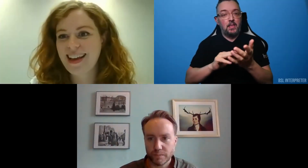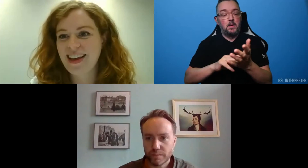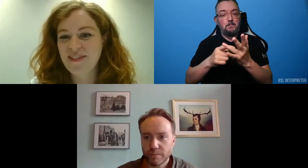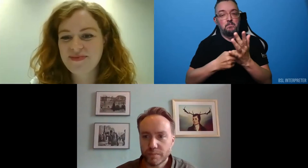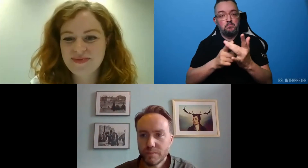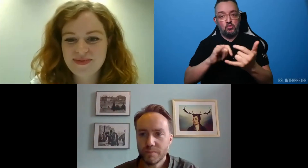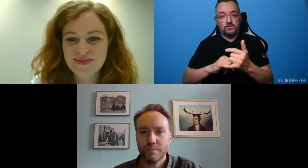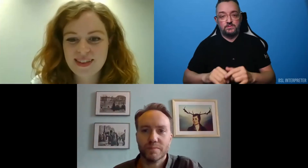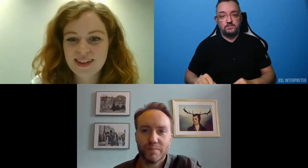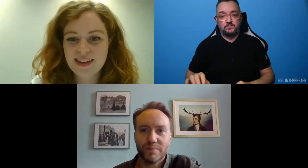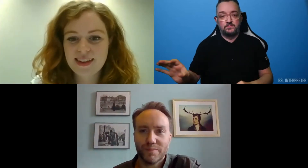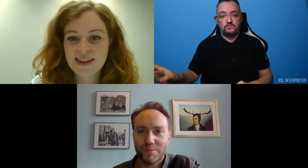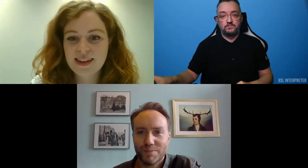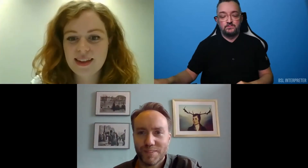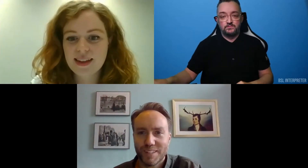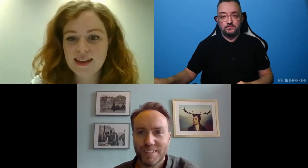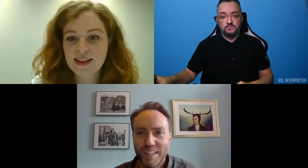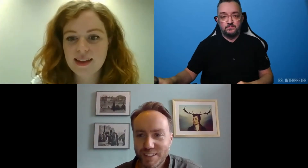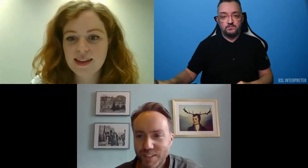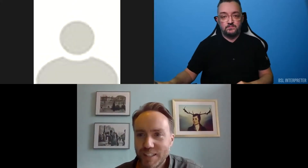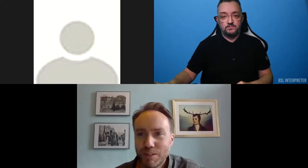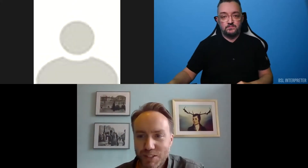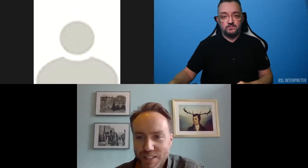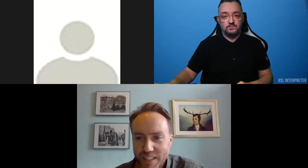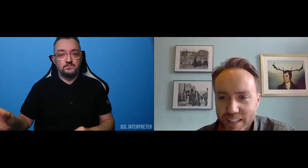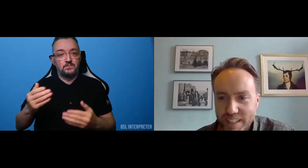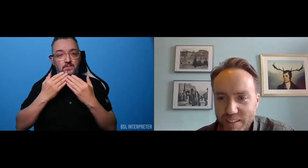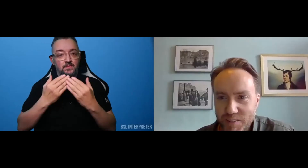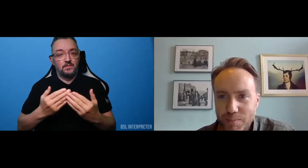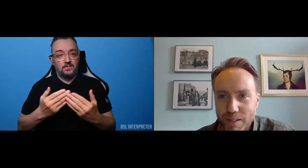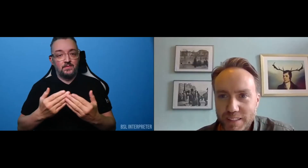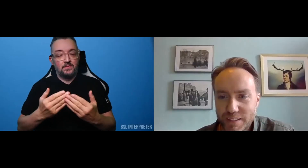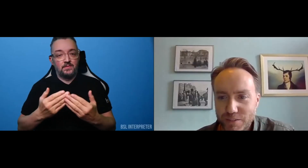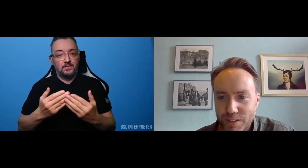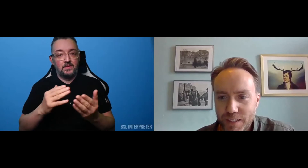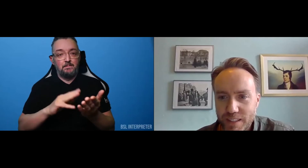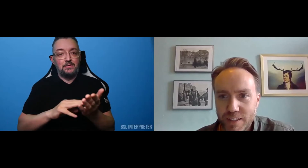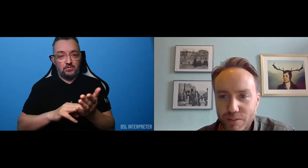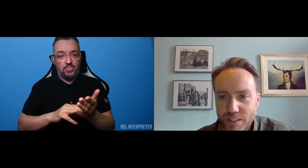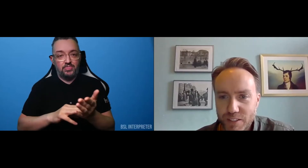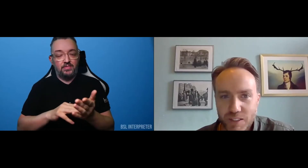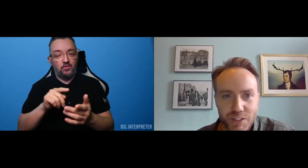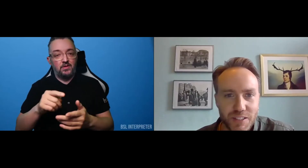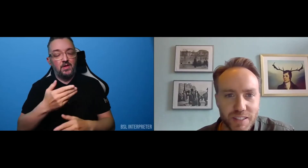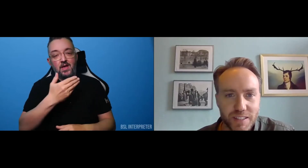Thank you. Thanks very much Meredith for that lovely introduction.